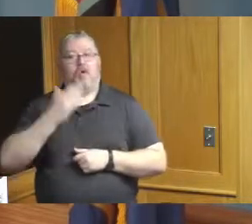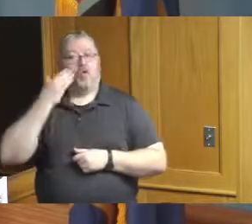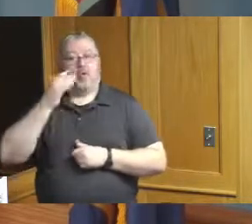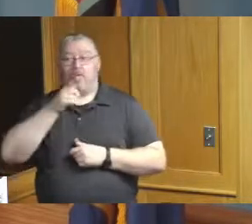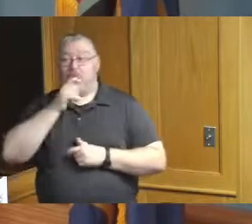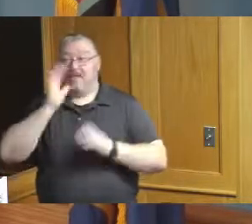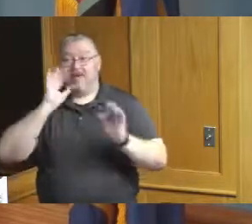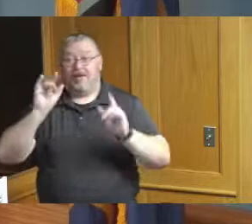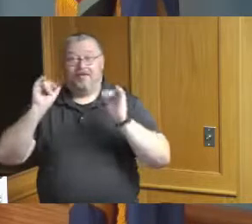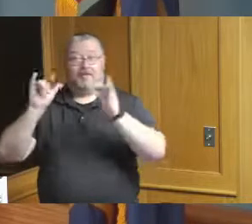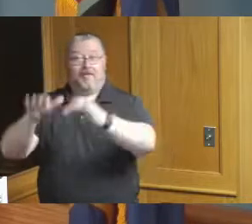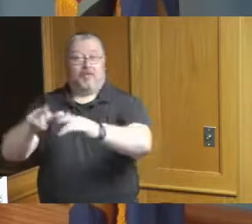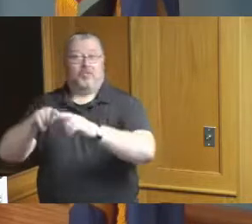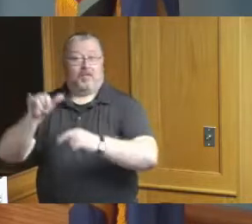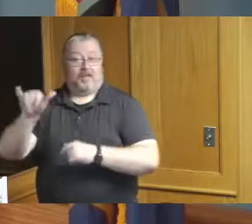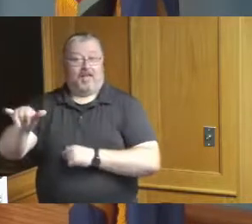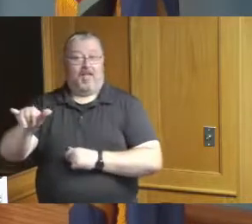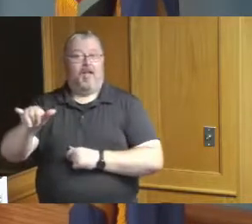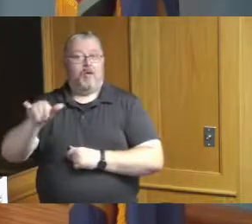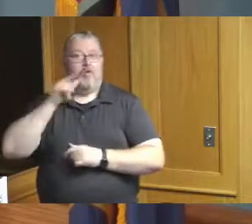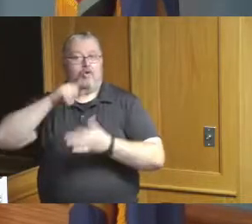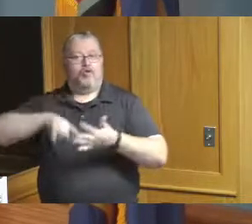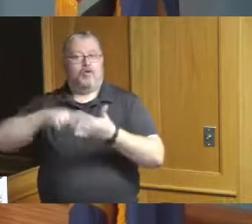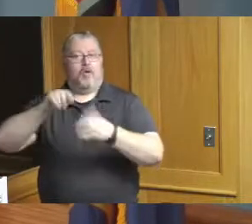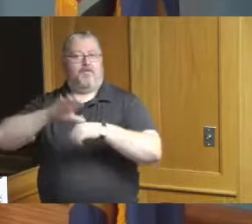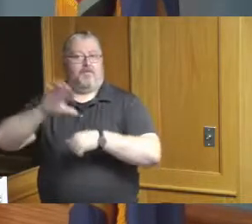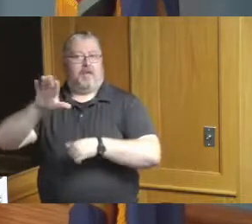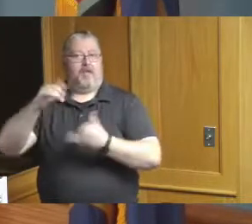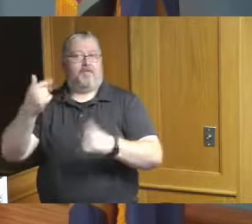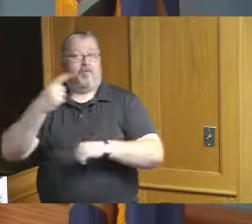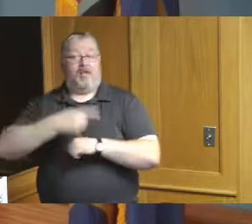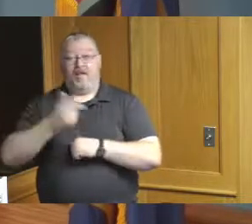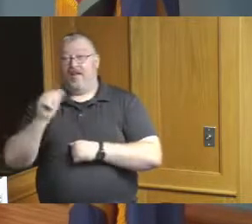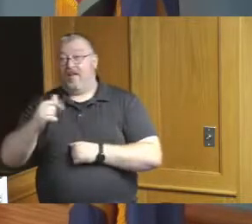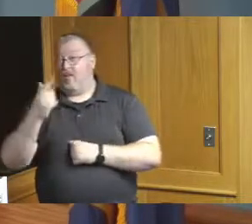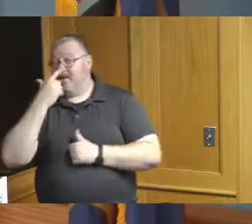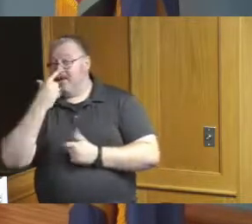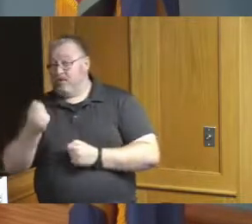to be a part of that uh that'll start at five today so anyone everyone is welcome you're